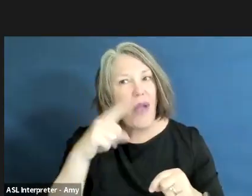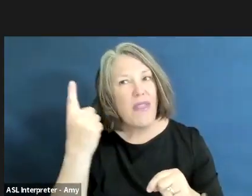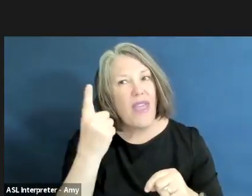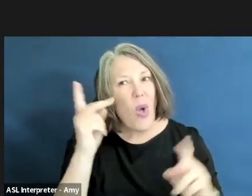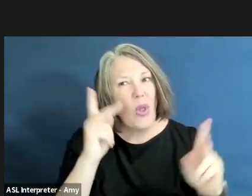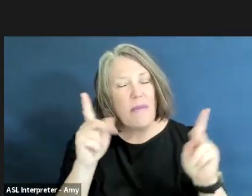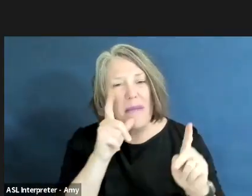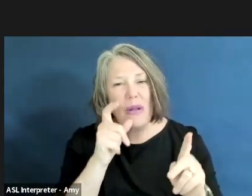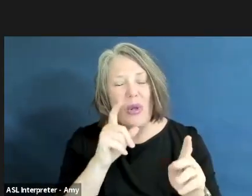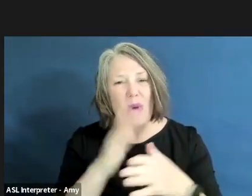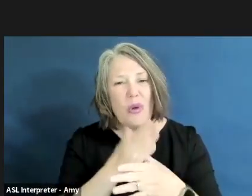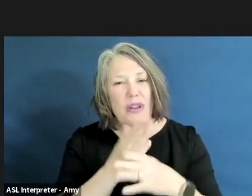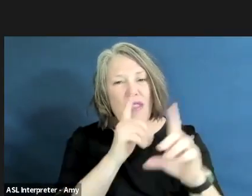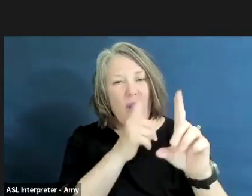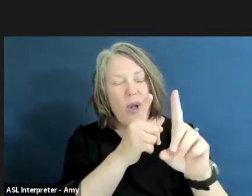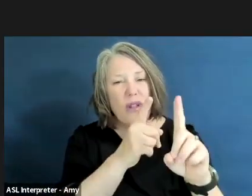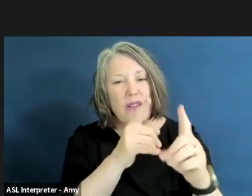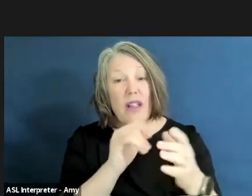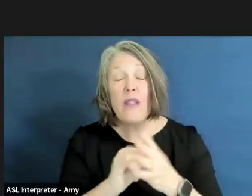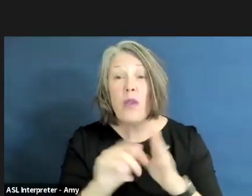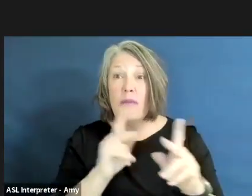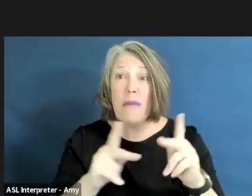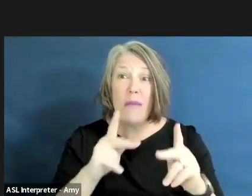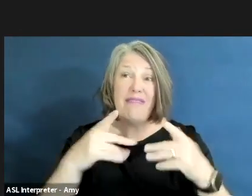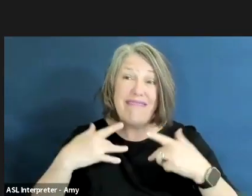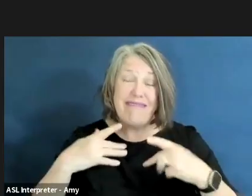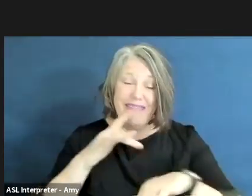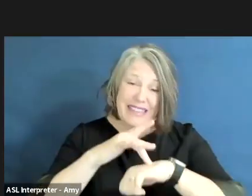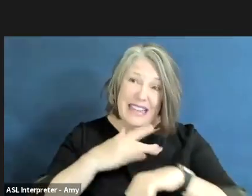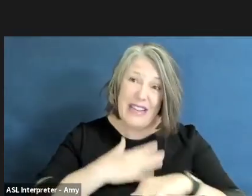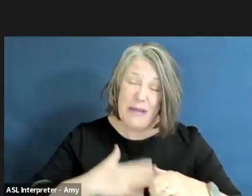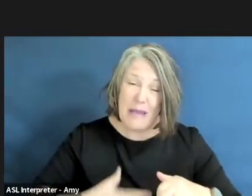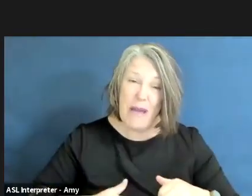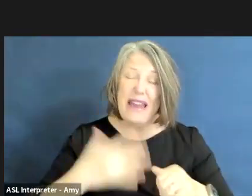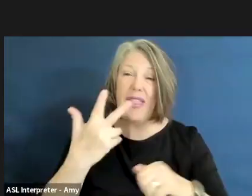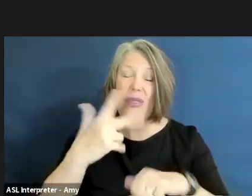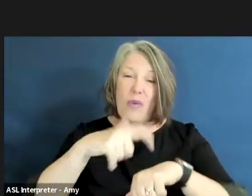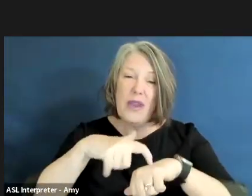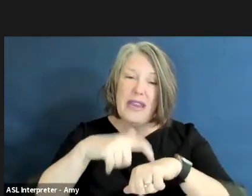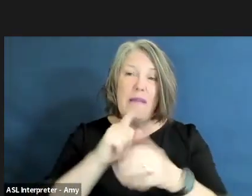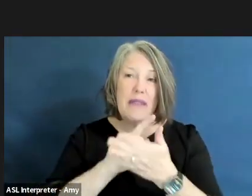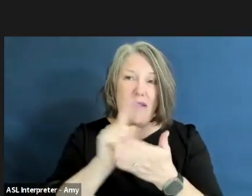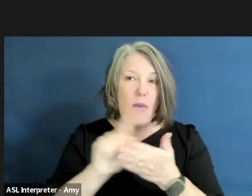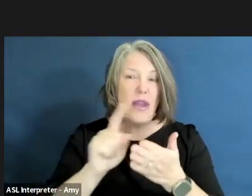These were people that put their hands on my body three times a week to stretch me and help me get strong.